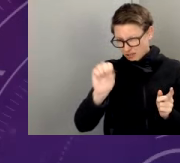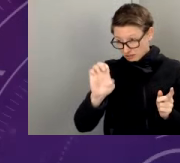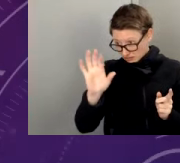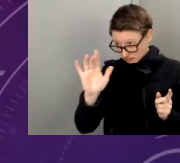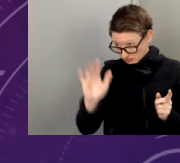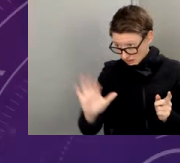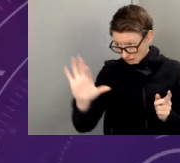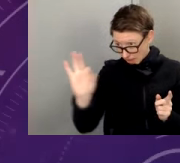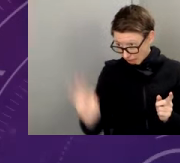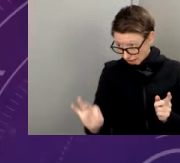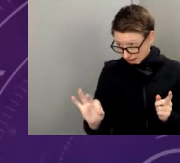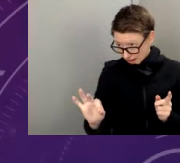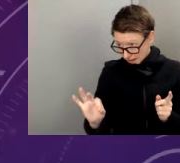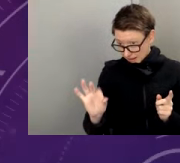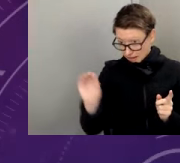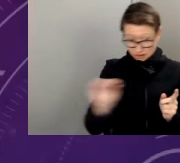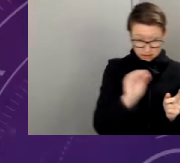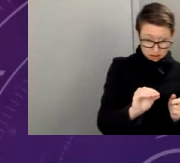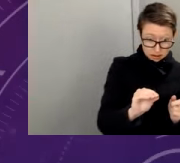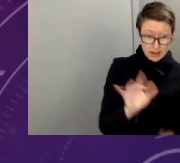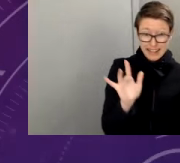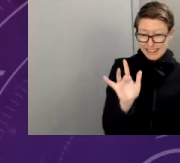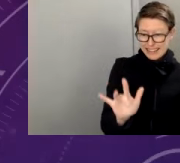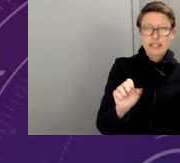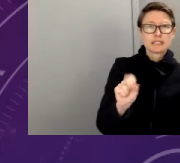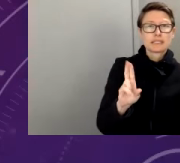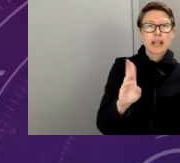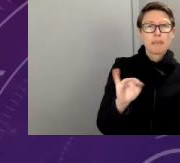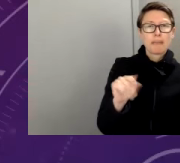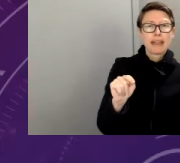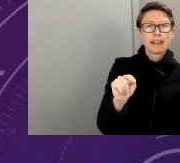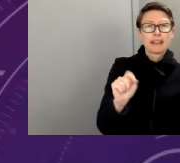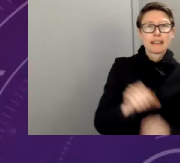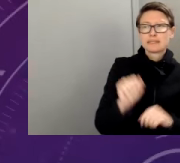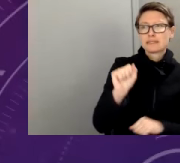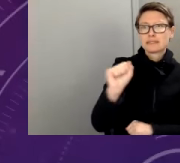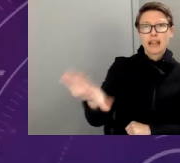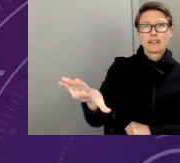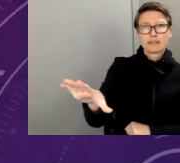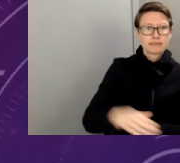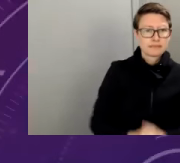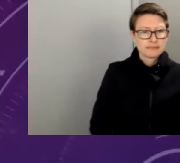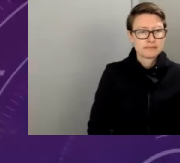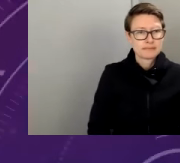and then it'll be sent to our online form as to where we do our part, go ahead and go to the next one piece.